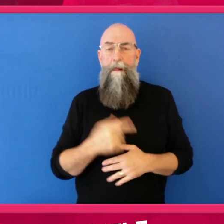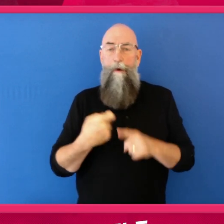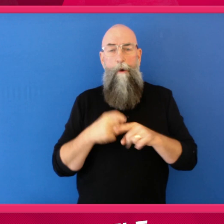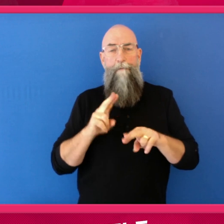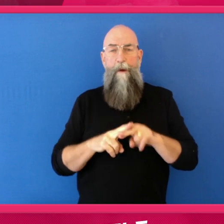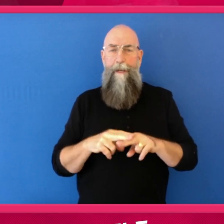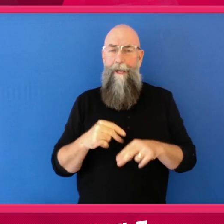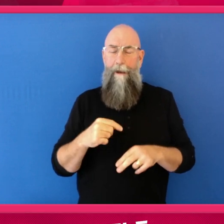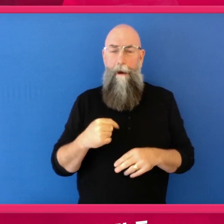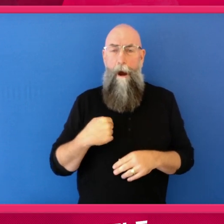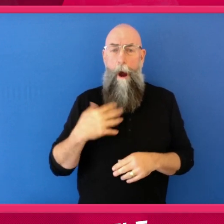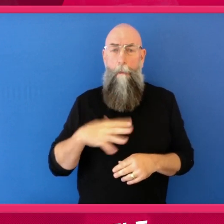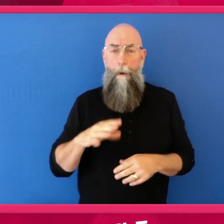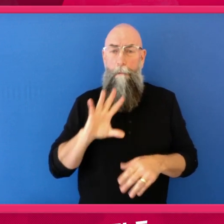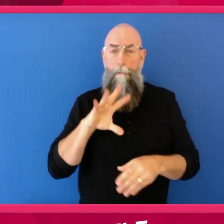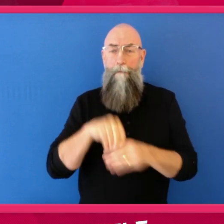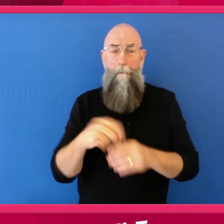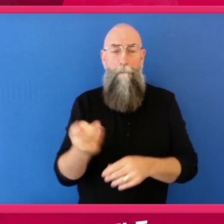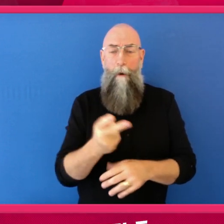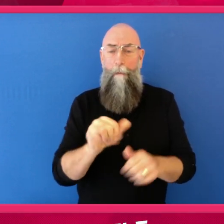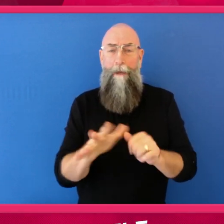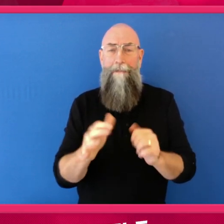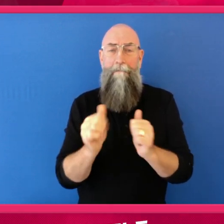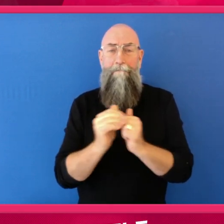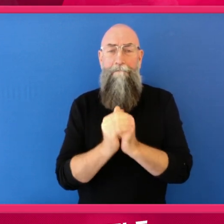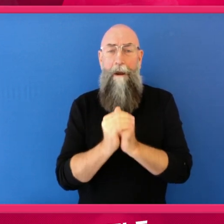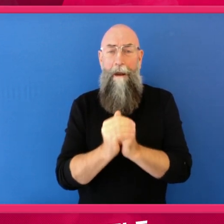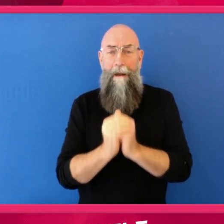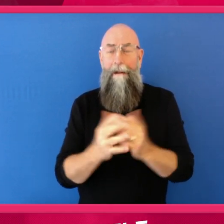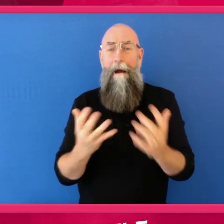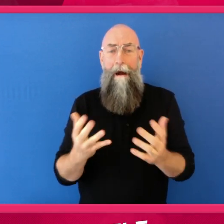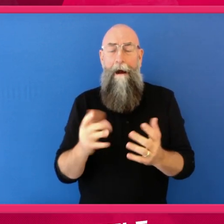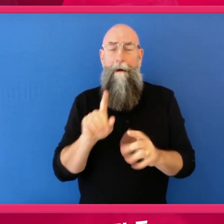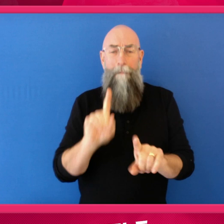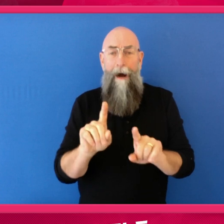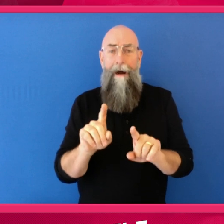friends as well. As long as he doesn't like require help shaving down.